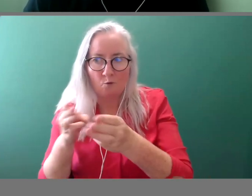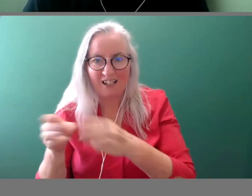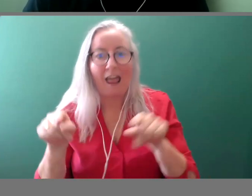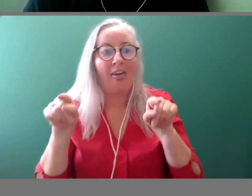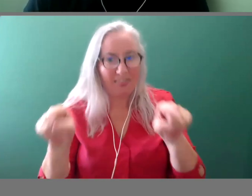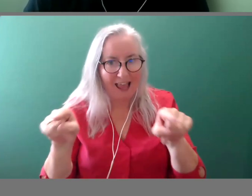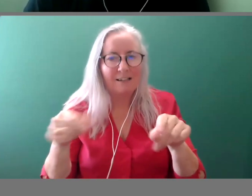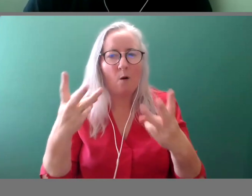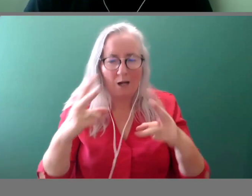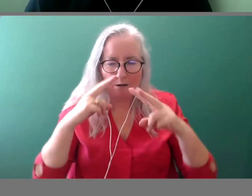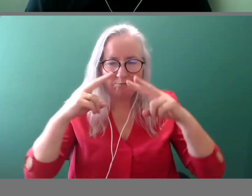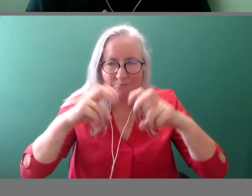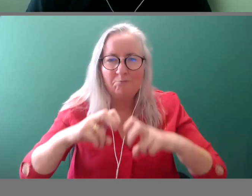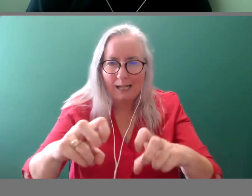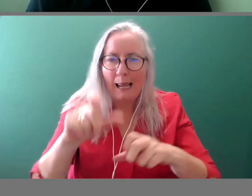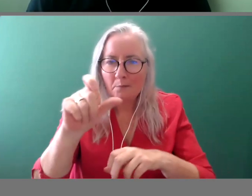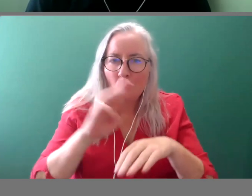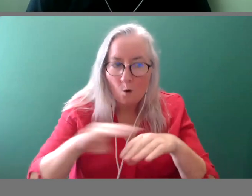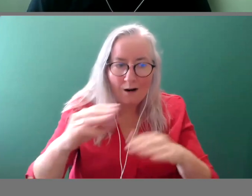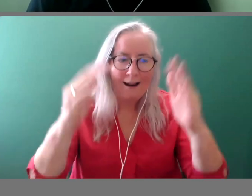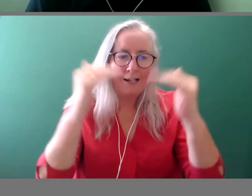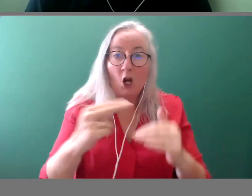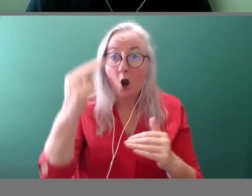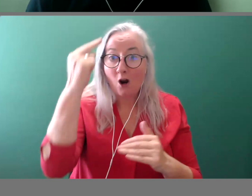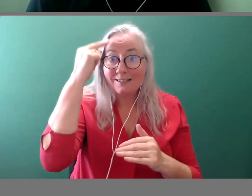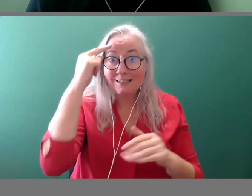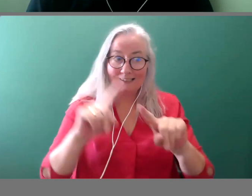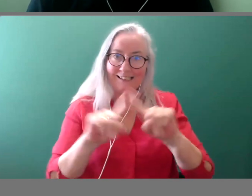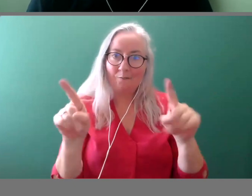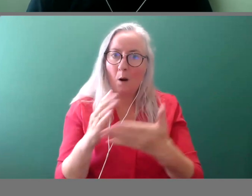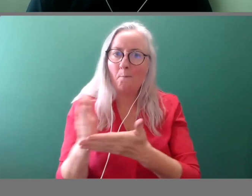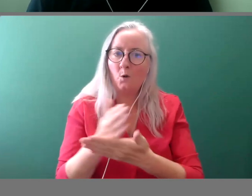looking at that and understanding the difference between minimum requirements and building